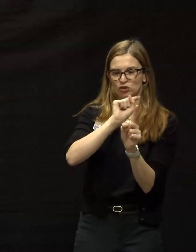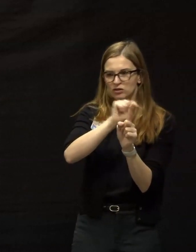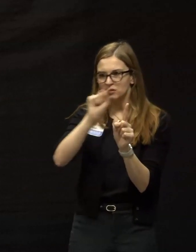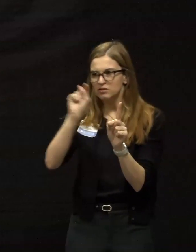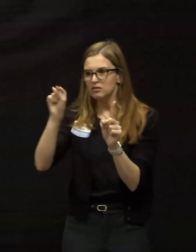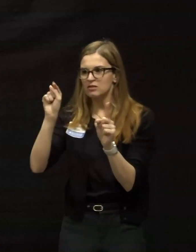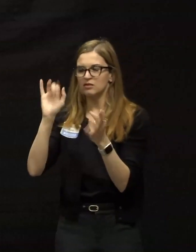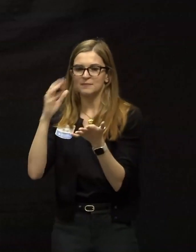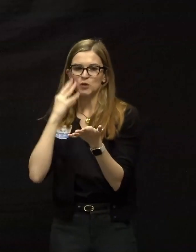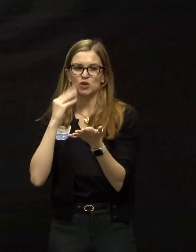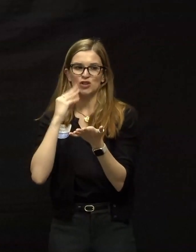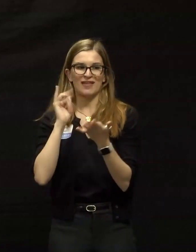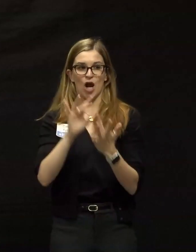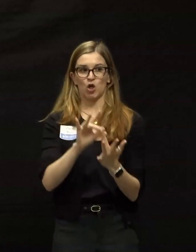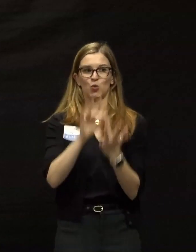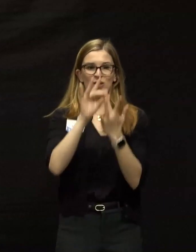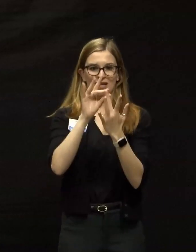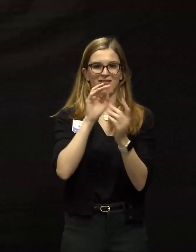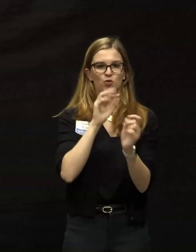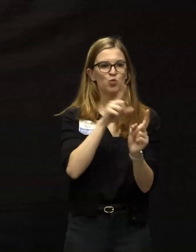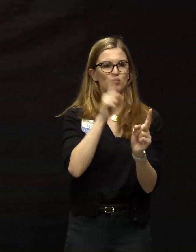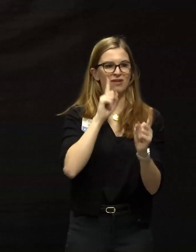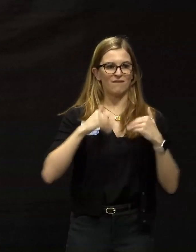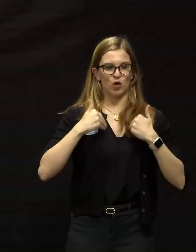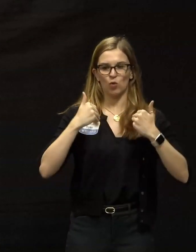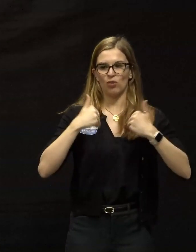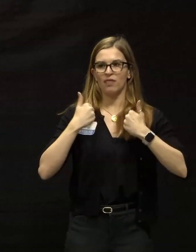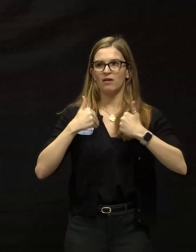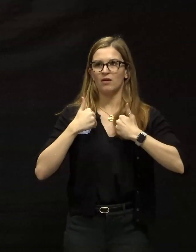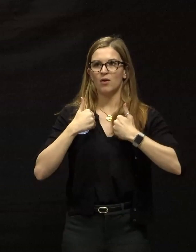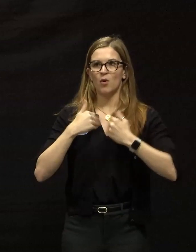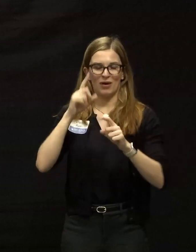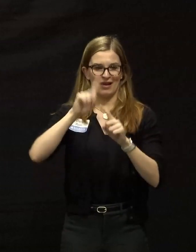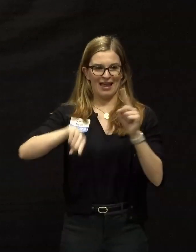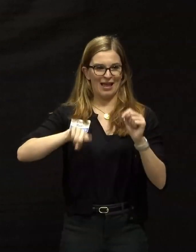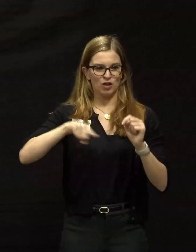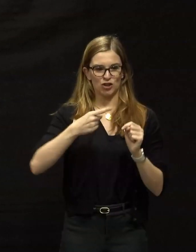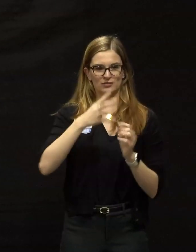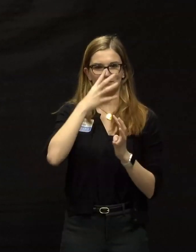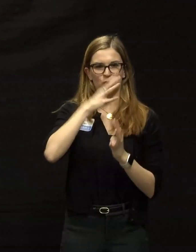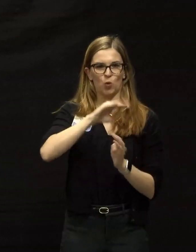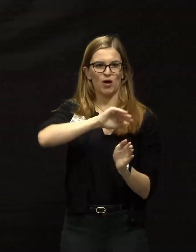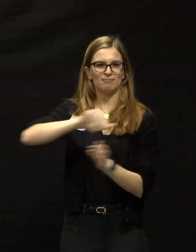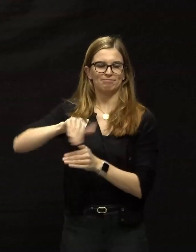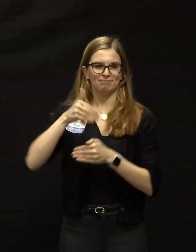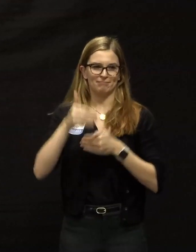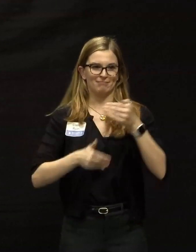So those are some significant factors in that experience that again is unique to deaf and hard of hearing individuals.